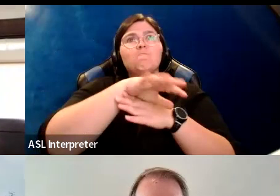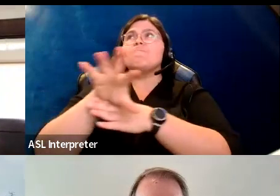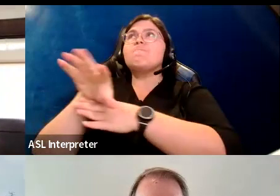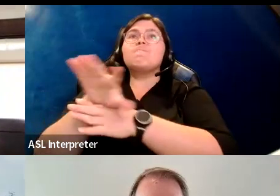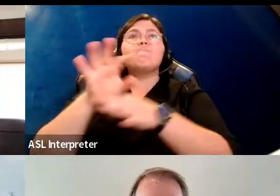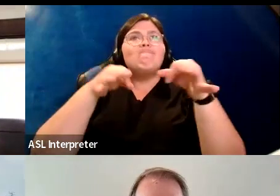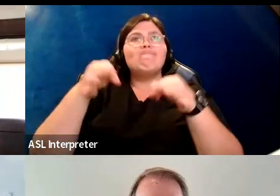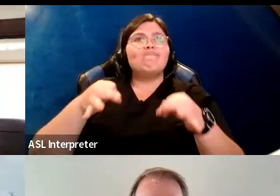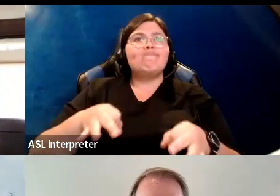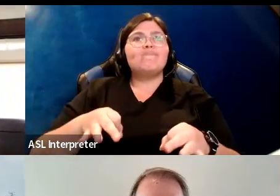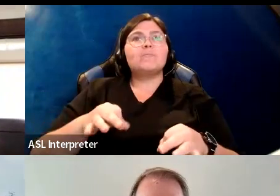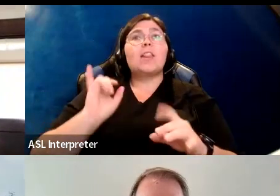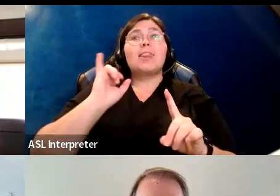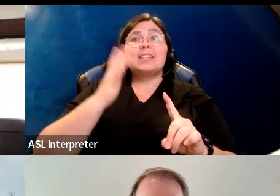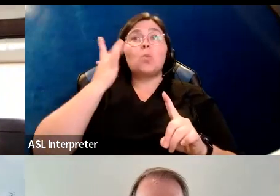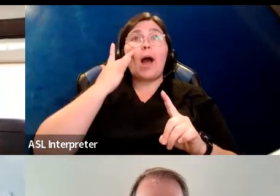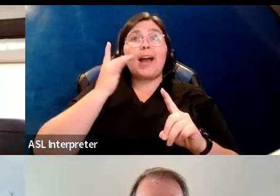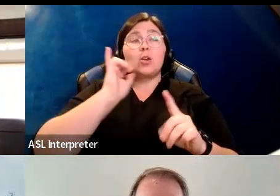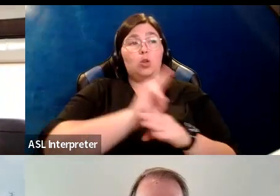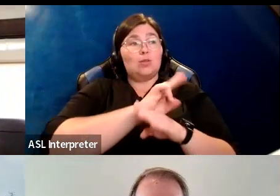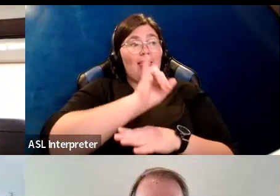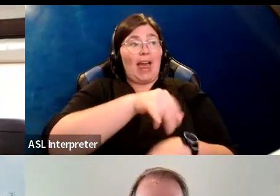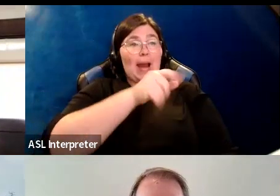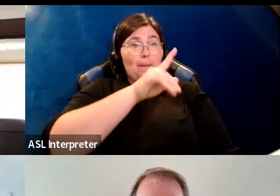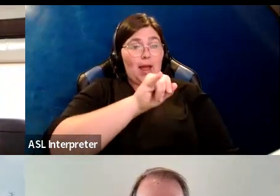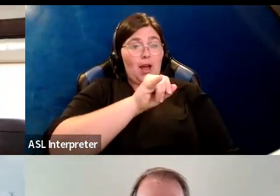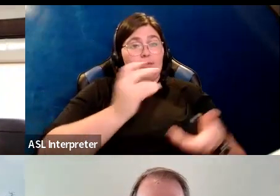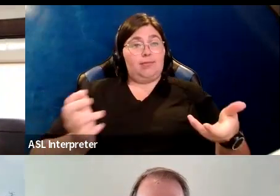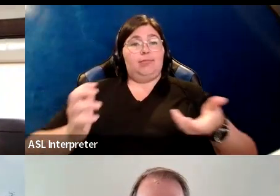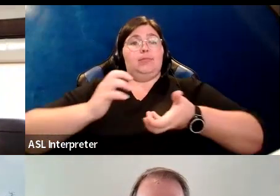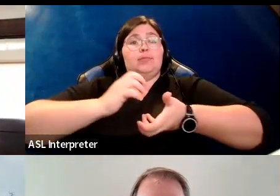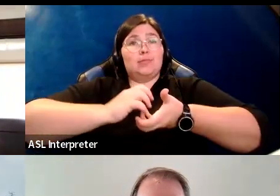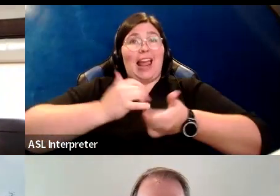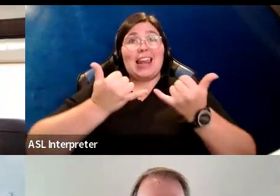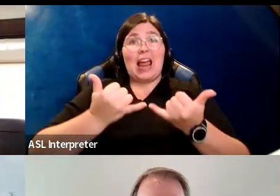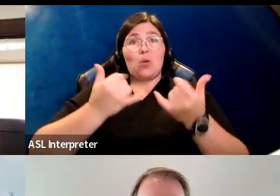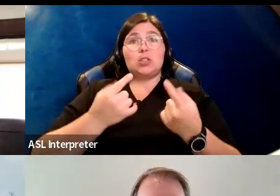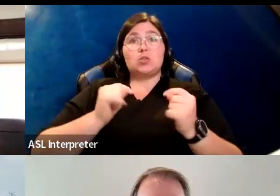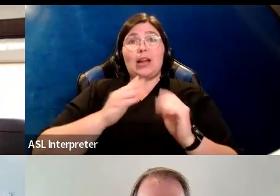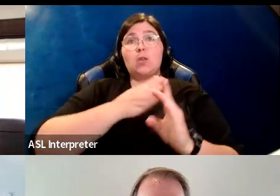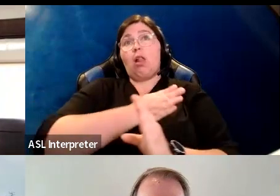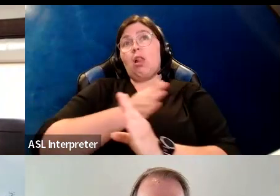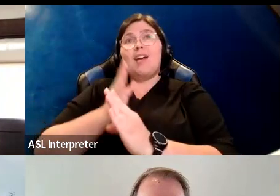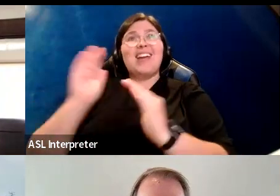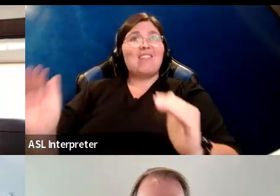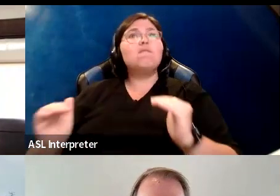And so that's why we use that API at that time. And now we're trying to use more advanced models.